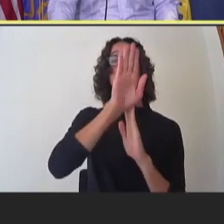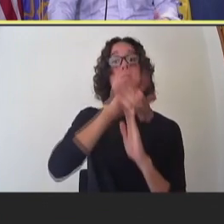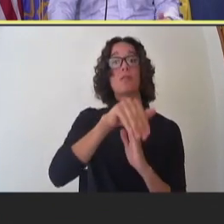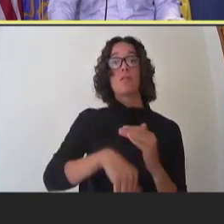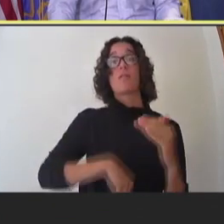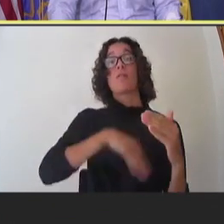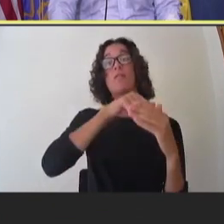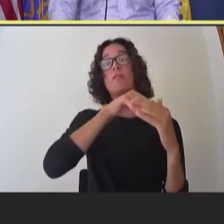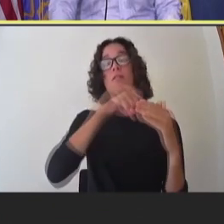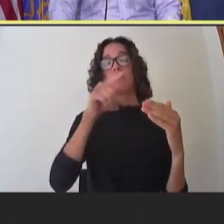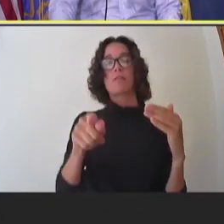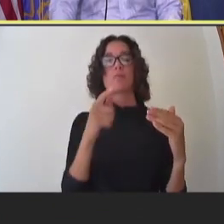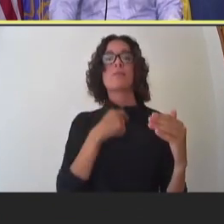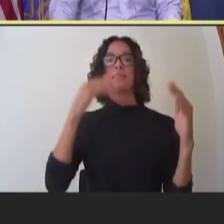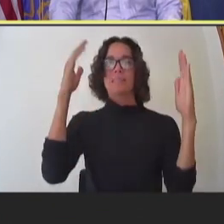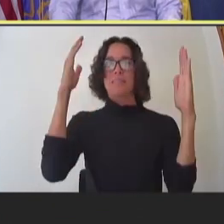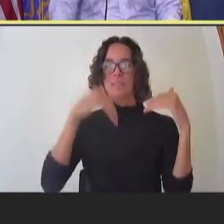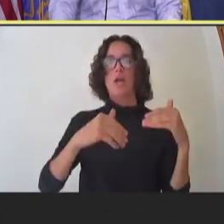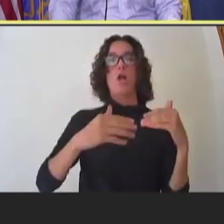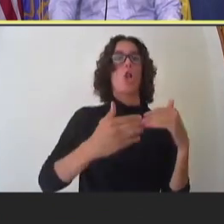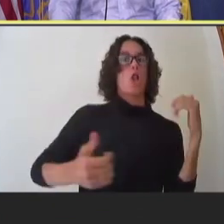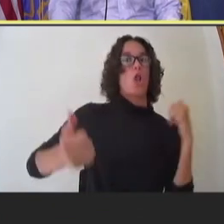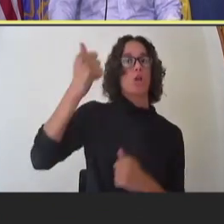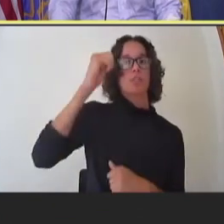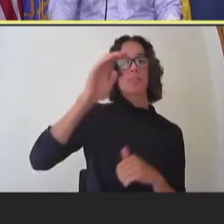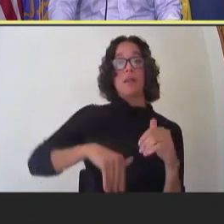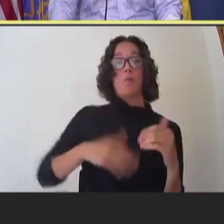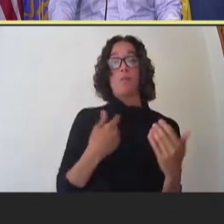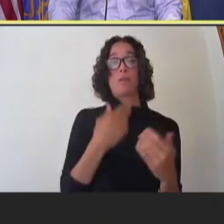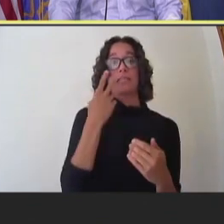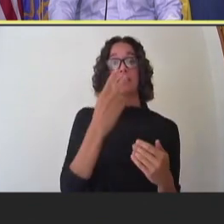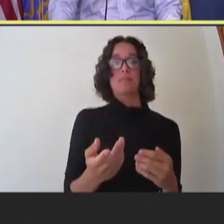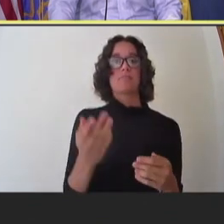larger than what we had seen even in the most severe respiratory seasons prior to COVID-19,